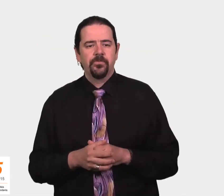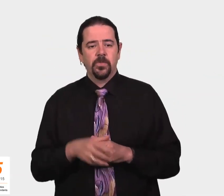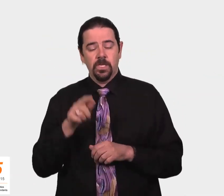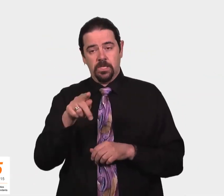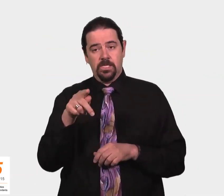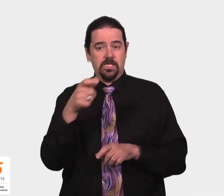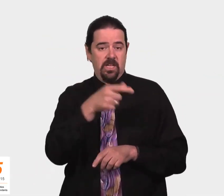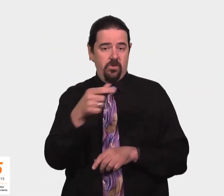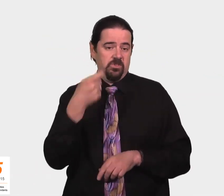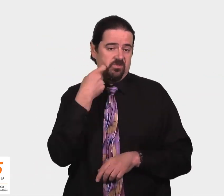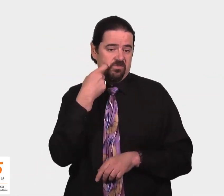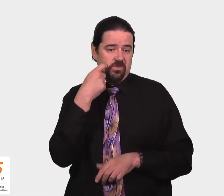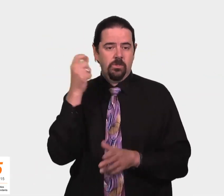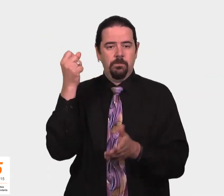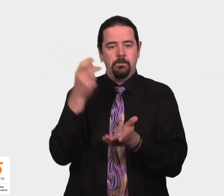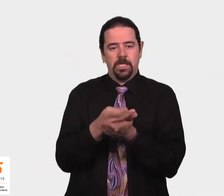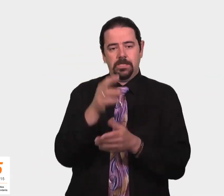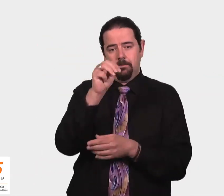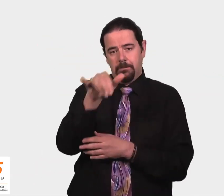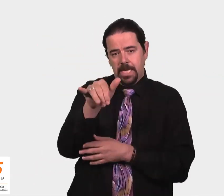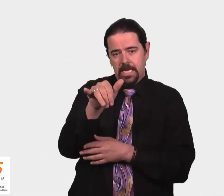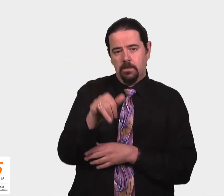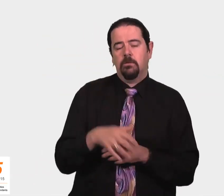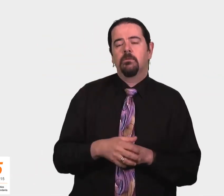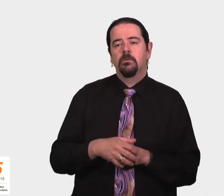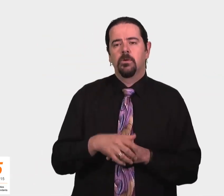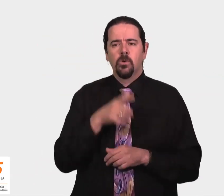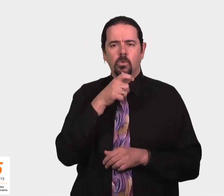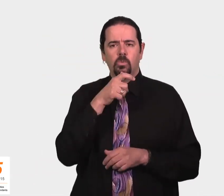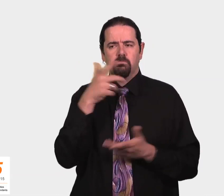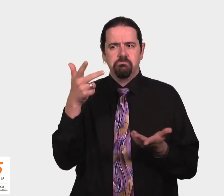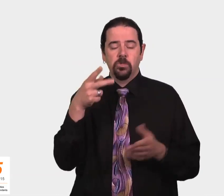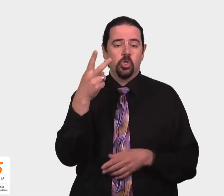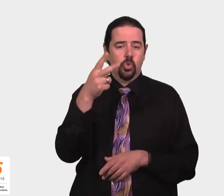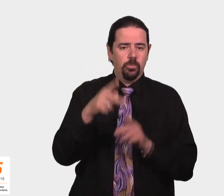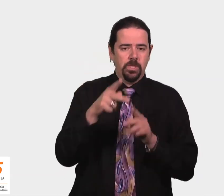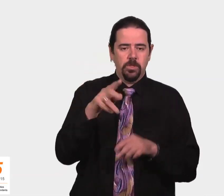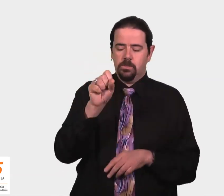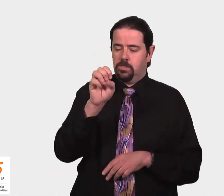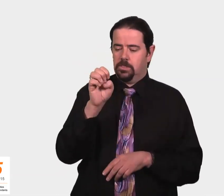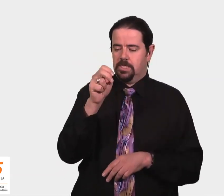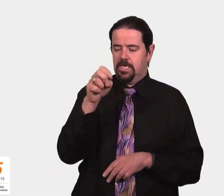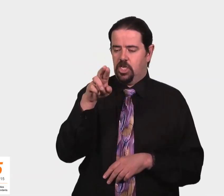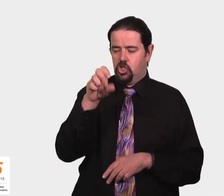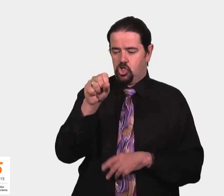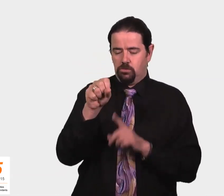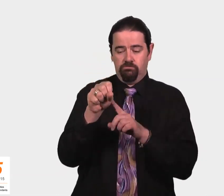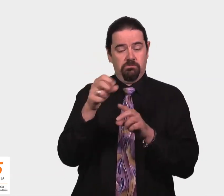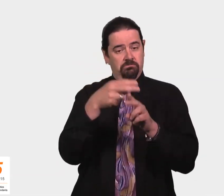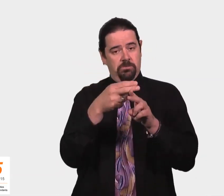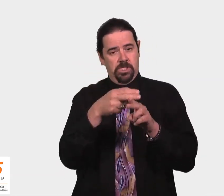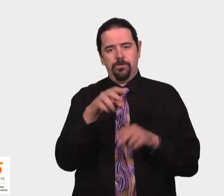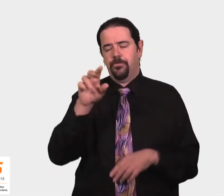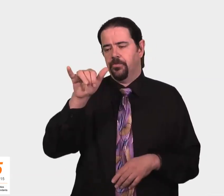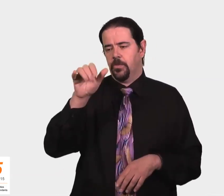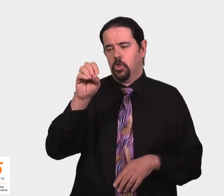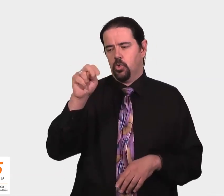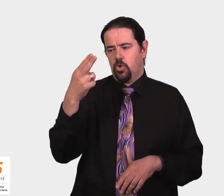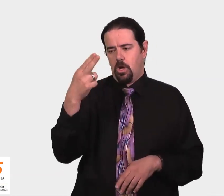The government passed a motion put forward by Senators Yonah Martin and Jim Munson in May,